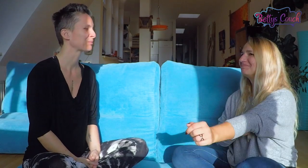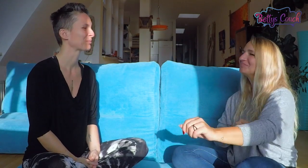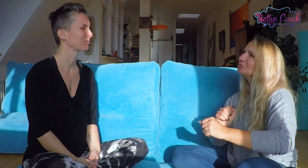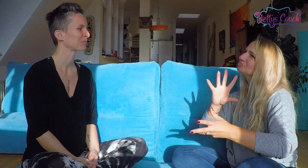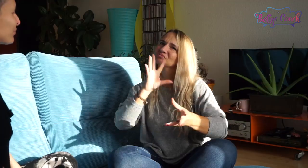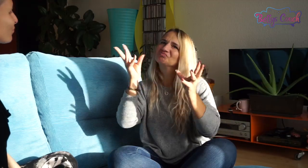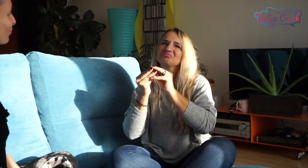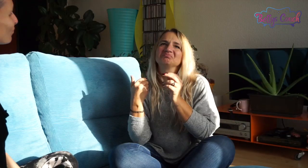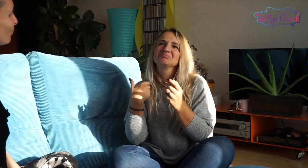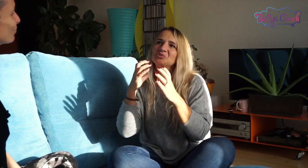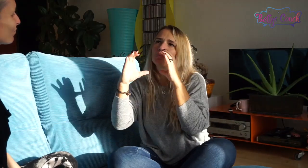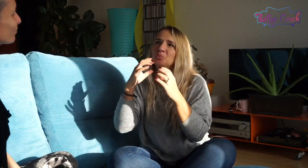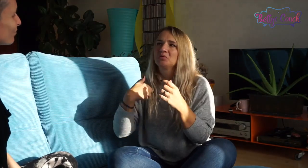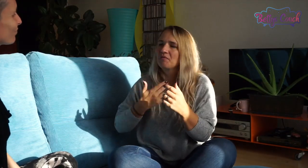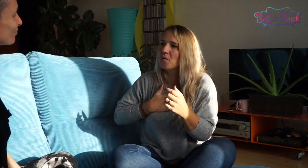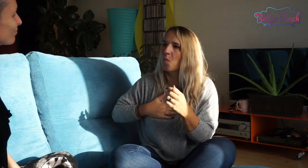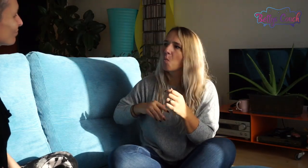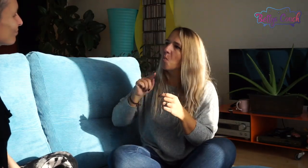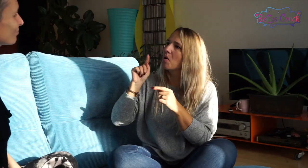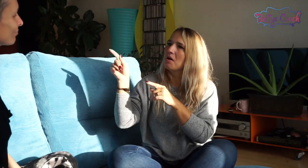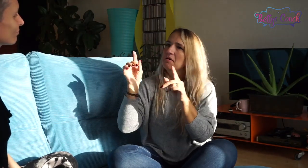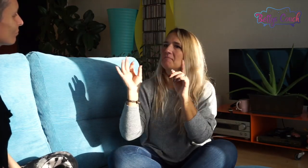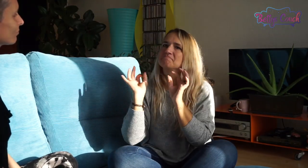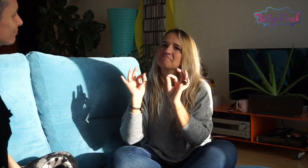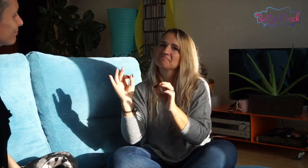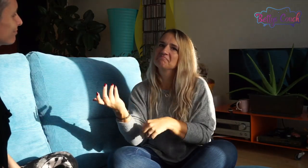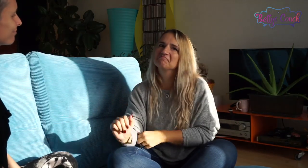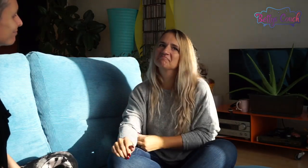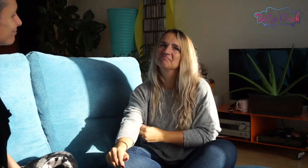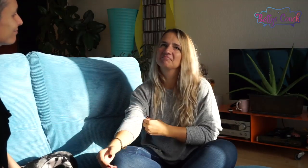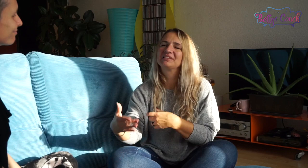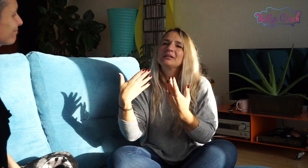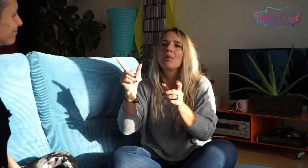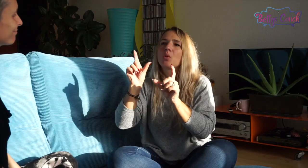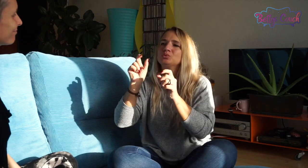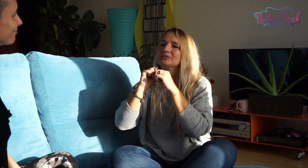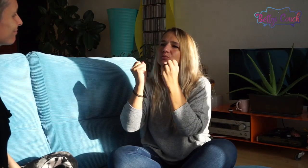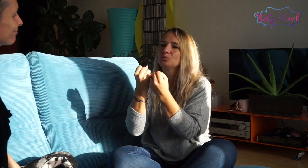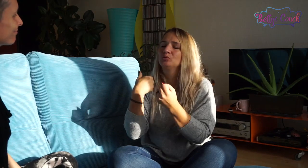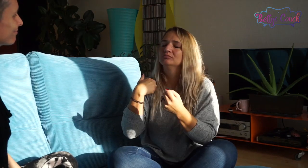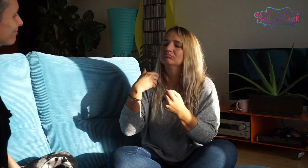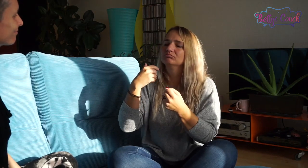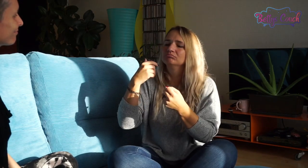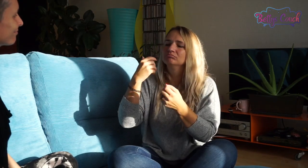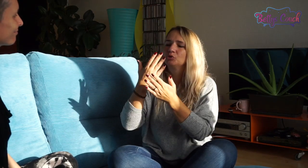Overall, I felt comfortable communicating abroad. There was a funny situation.